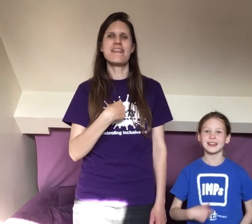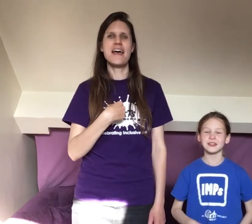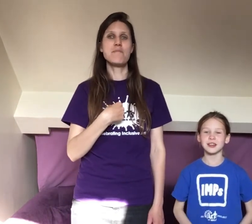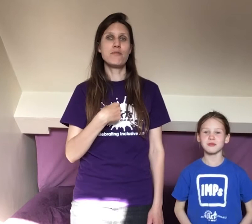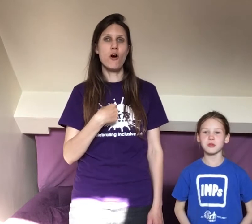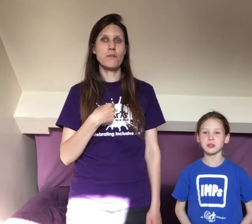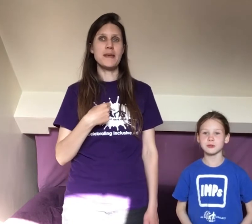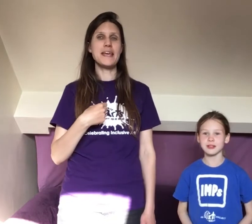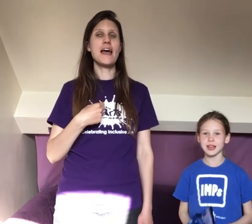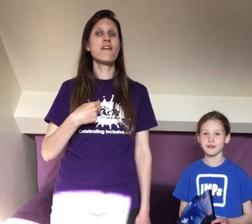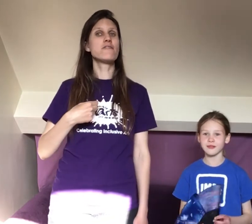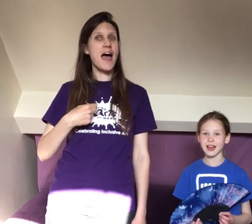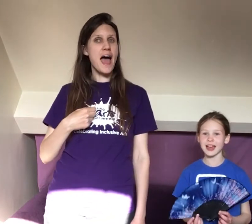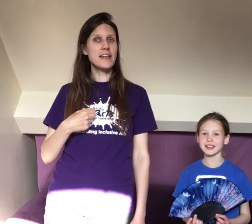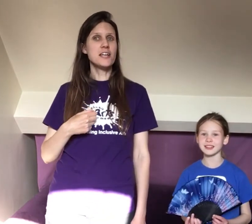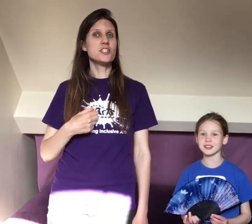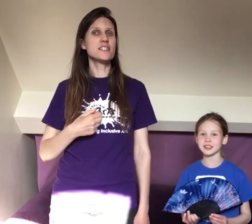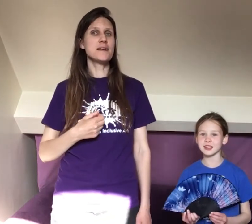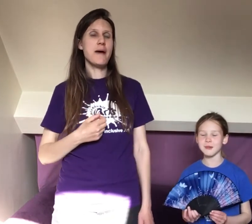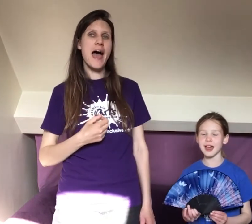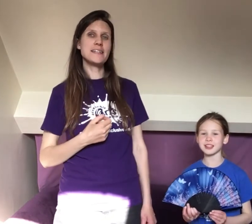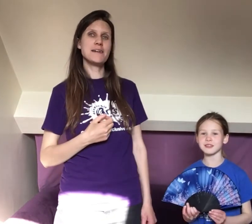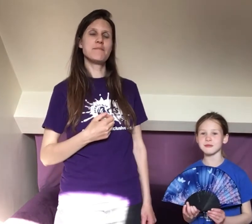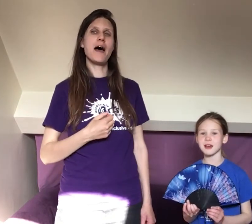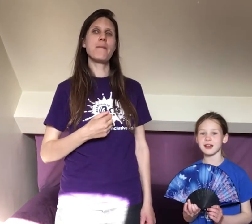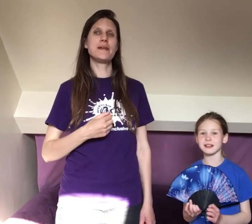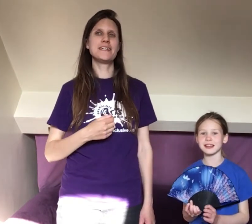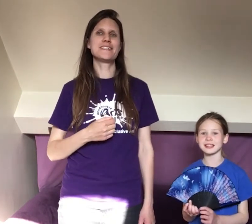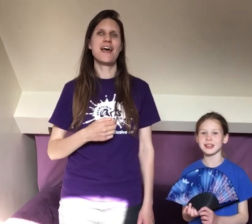They brought me a fan, just imagine my bliss,